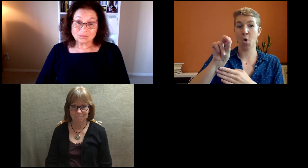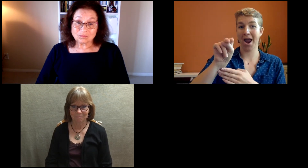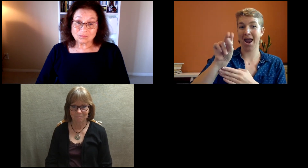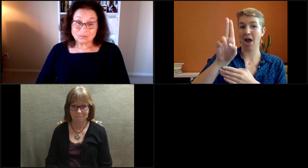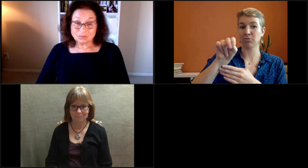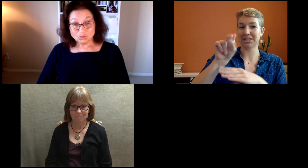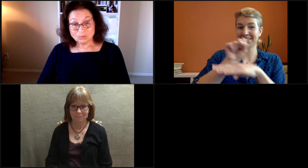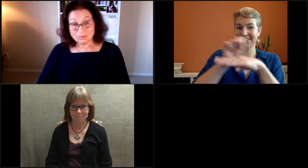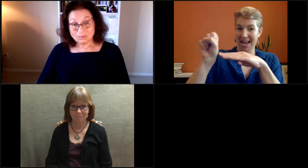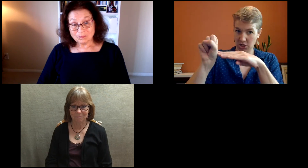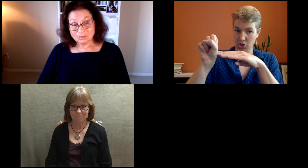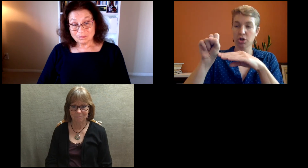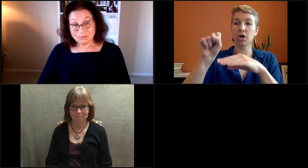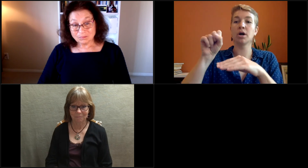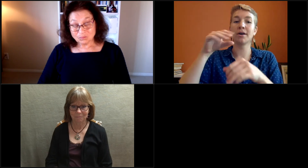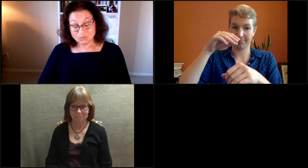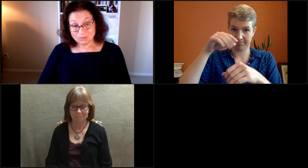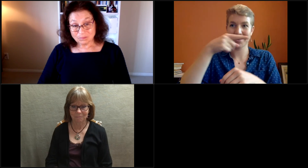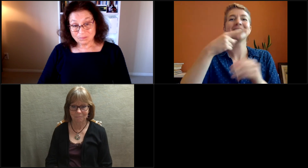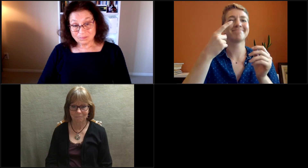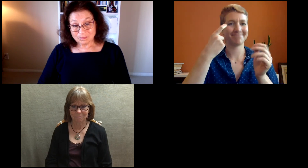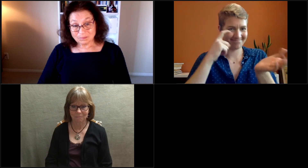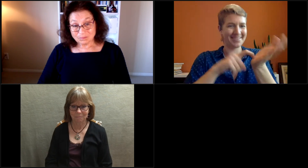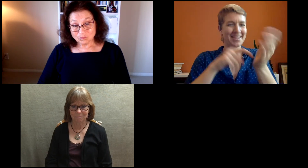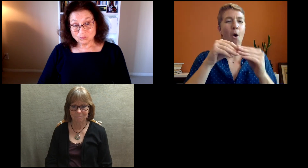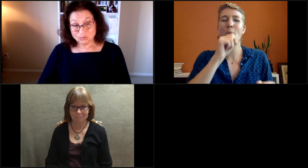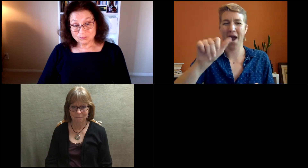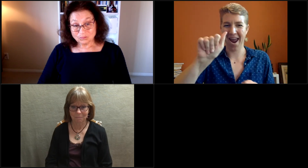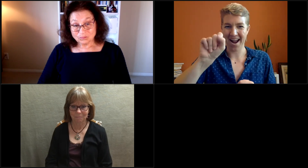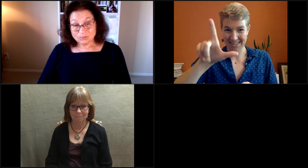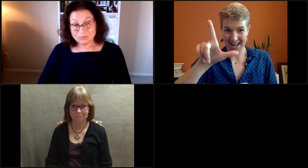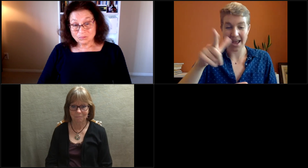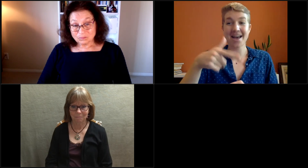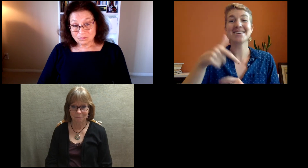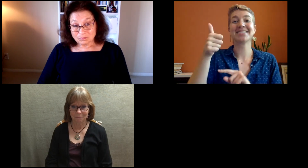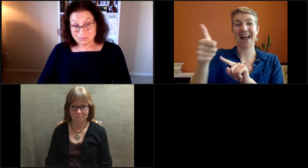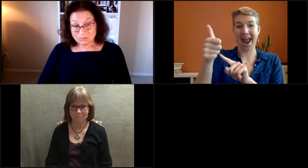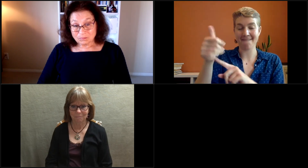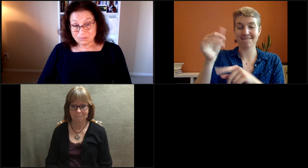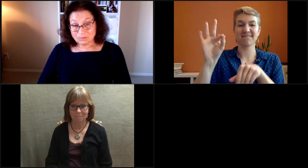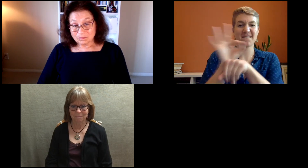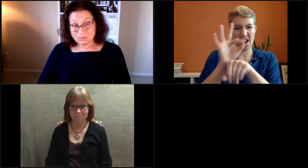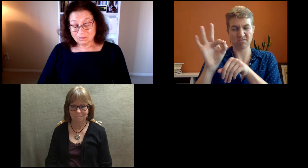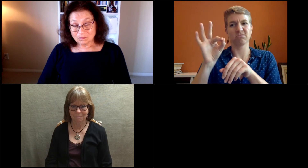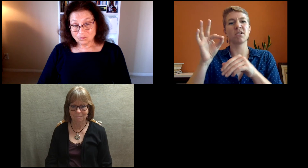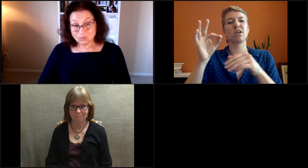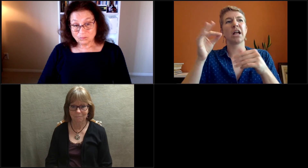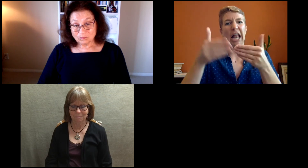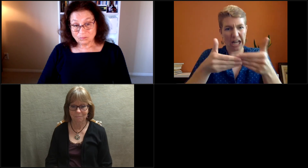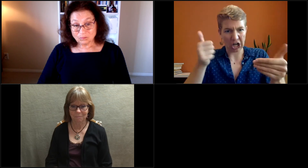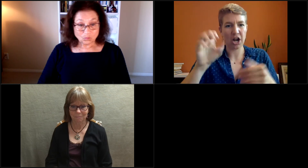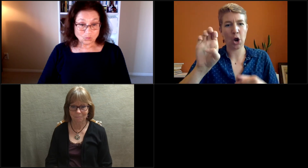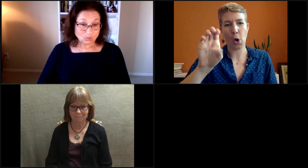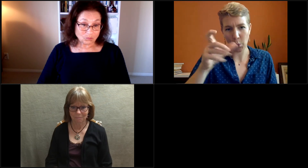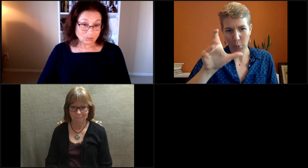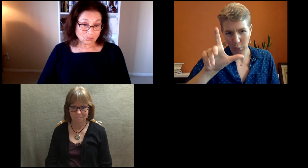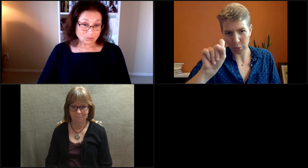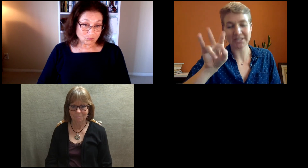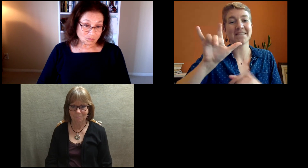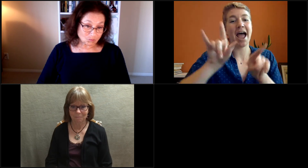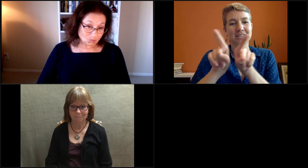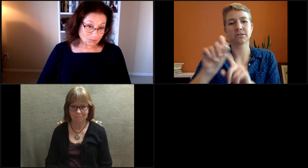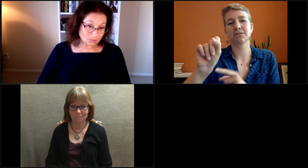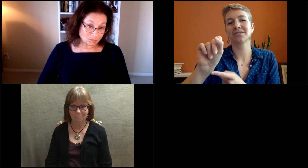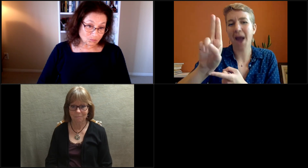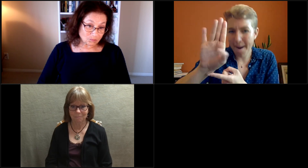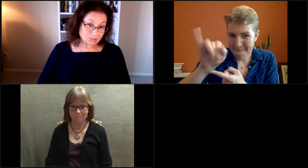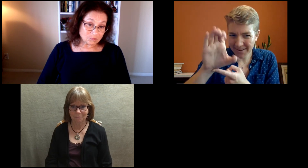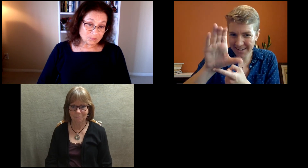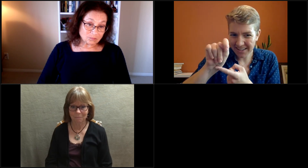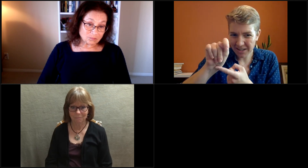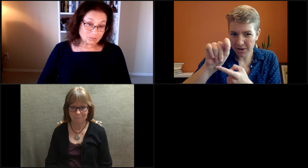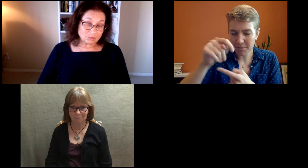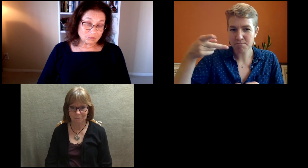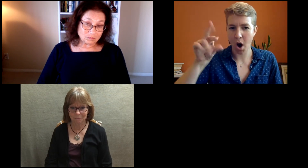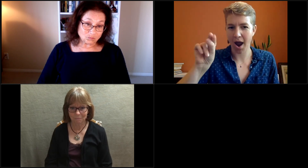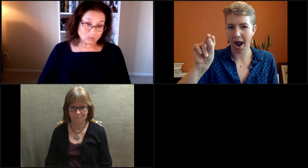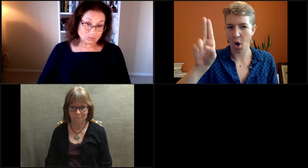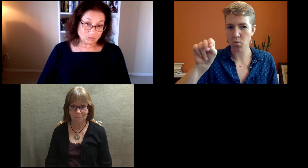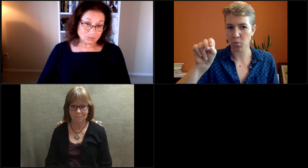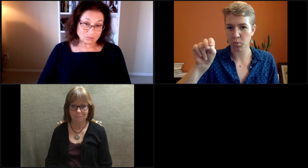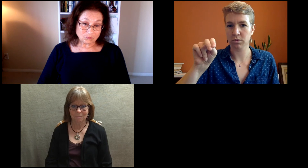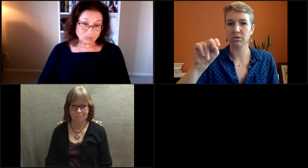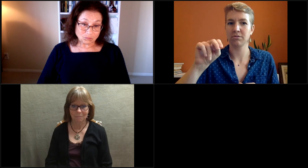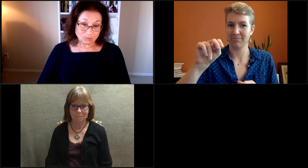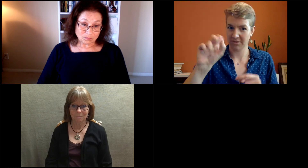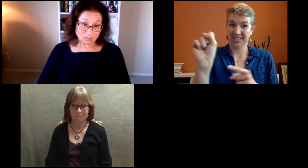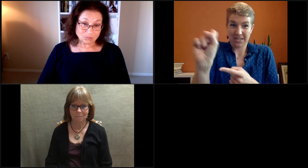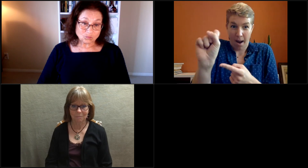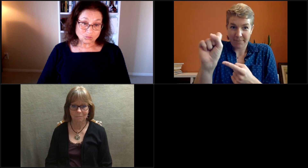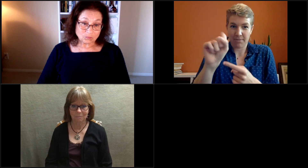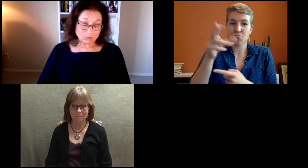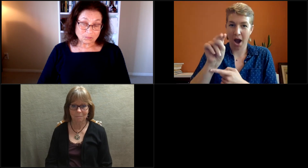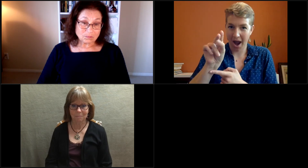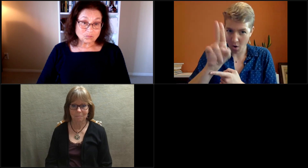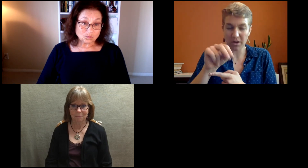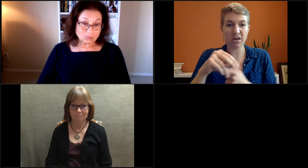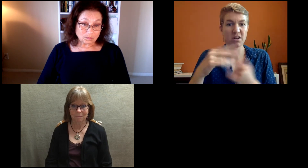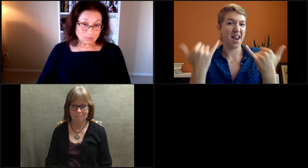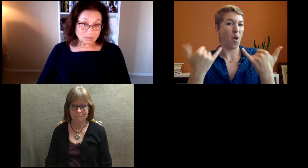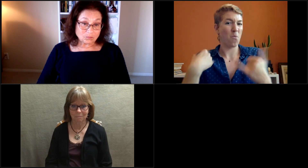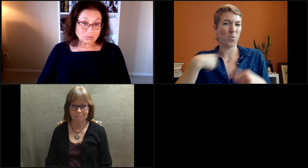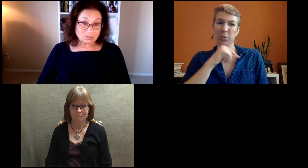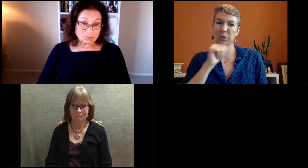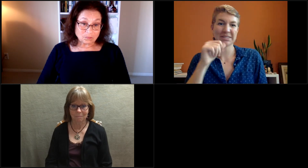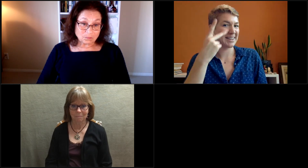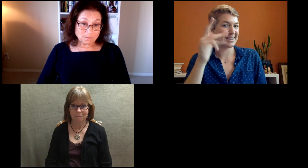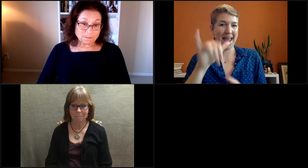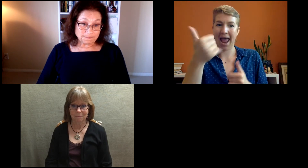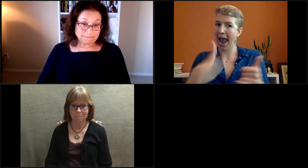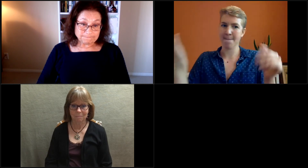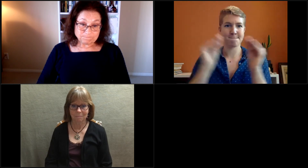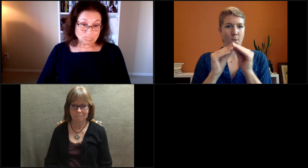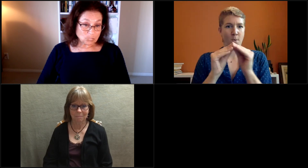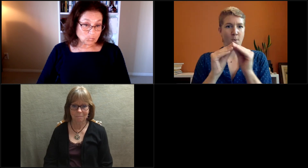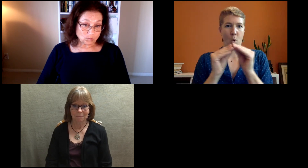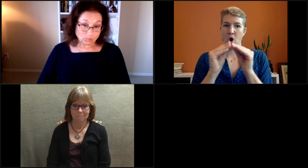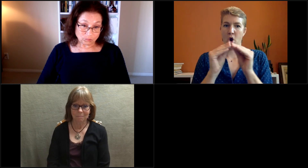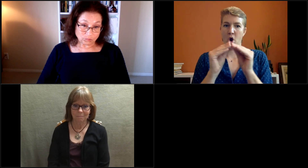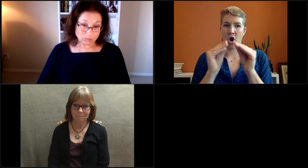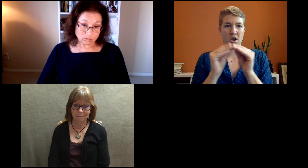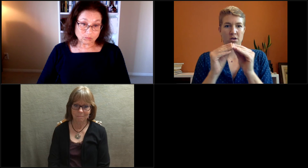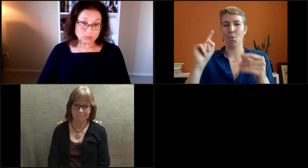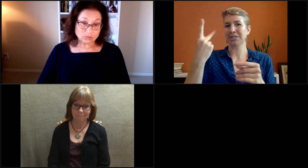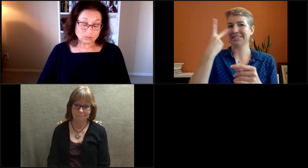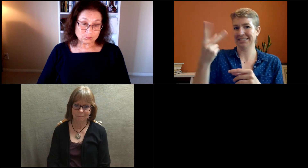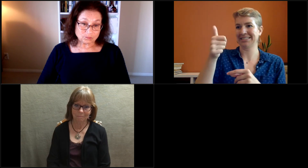to highlight that in the pronoun stage that we see in Old ASL, that SELF is functioning almost exclusively as a subject pronoun. Whereas now we’re not seeing that anymore.